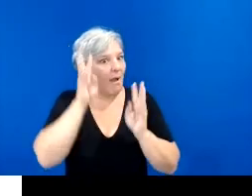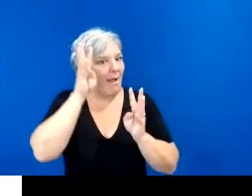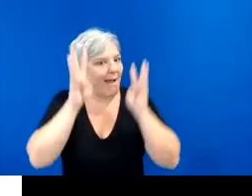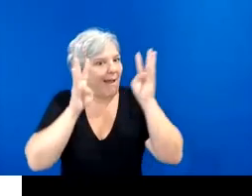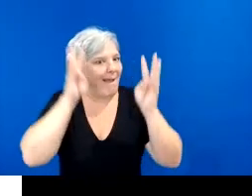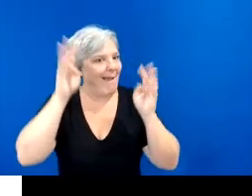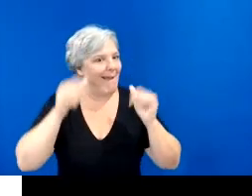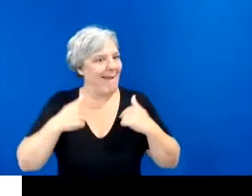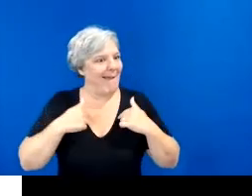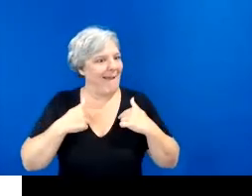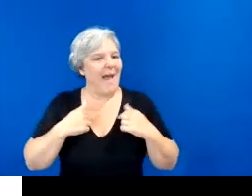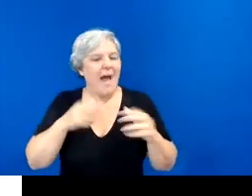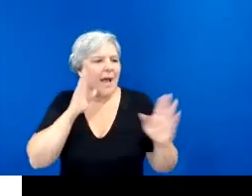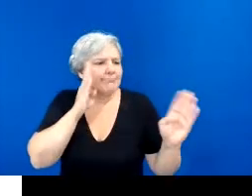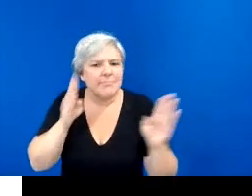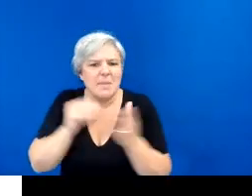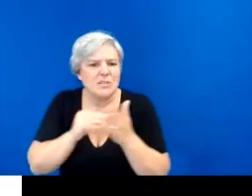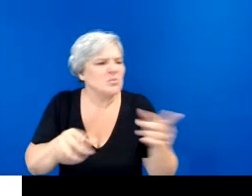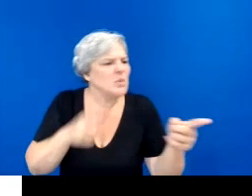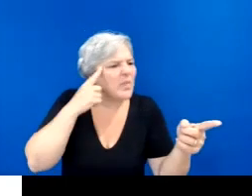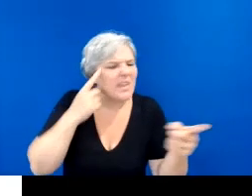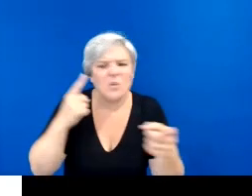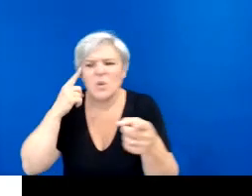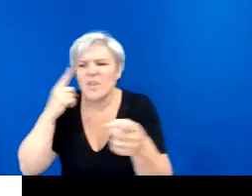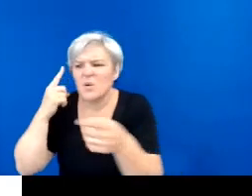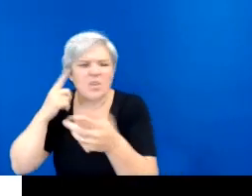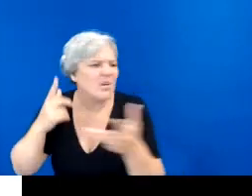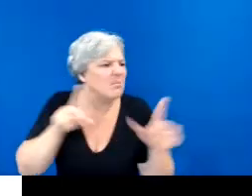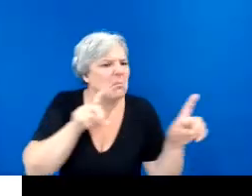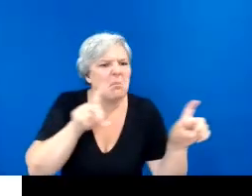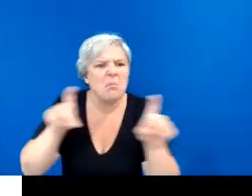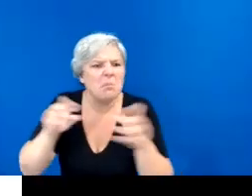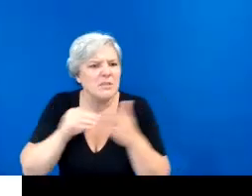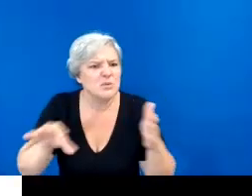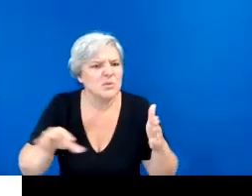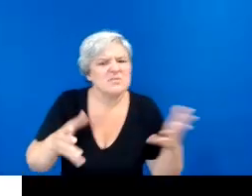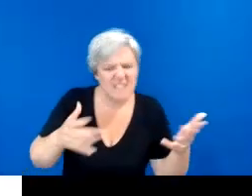and listen to my students and make my